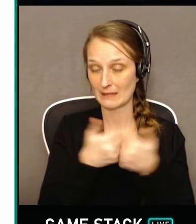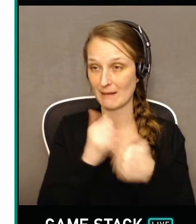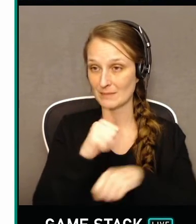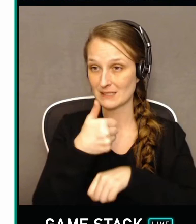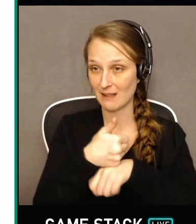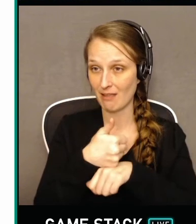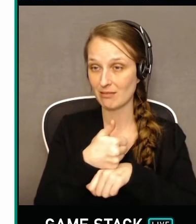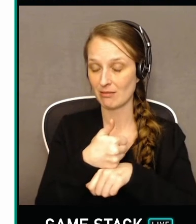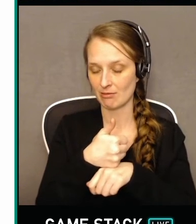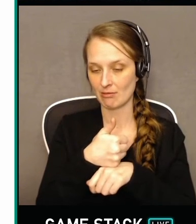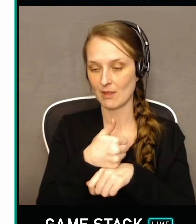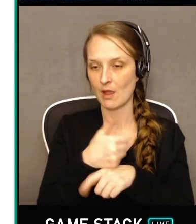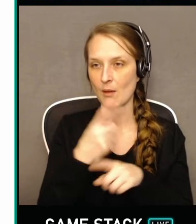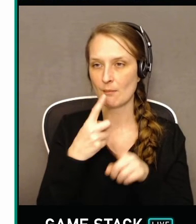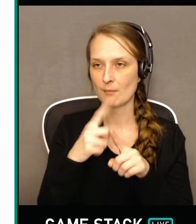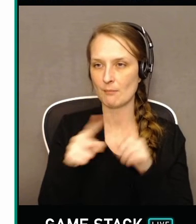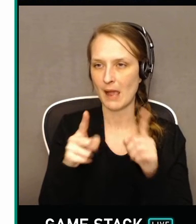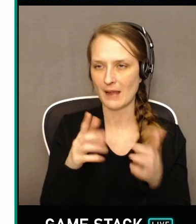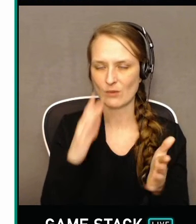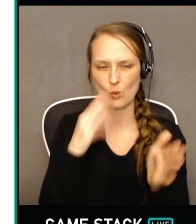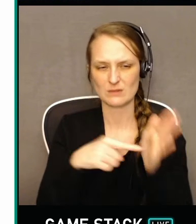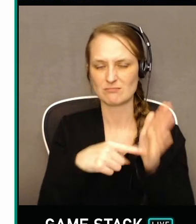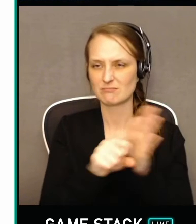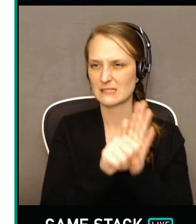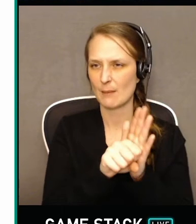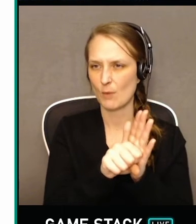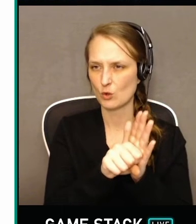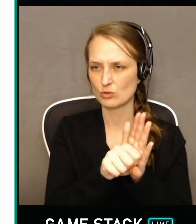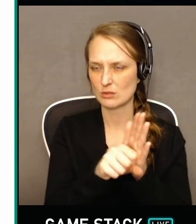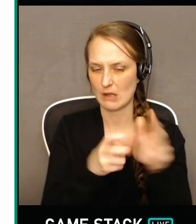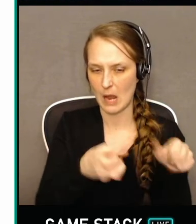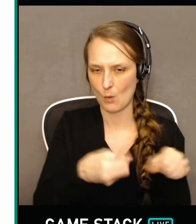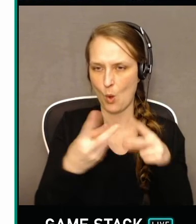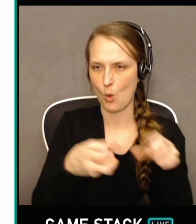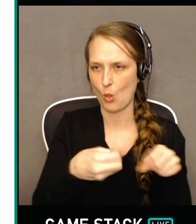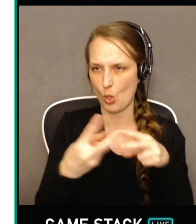via well-known symbols, which is what our loader needs to make its decision